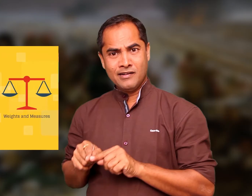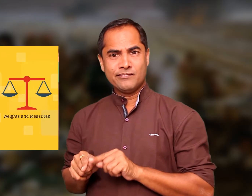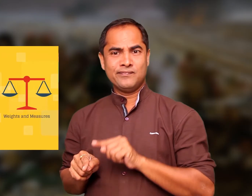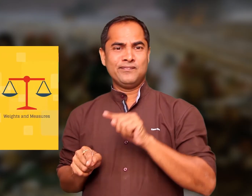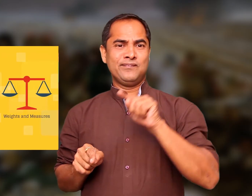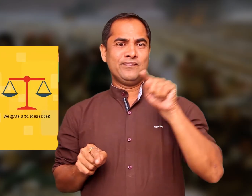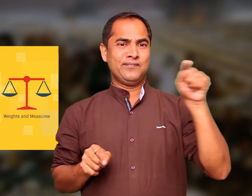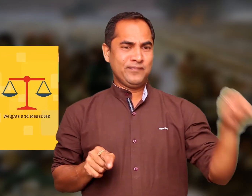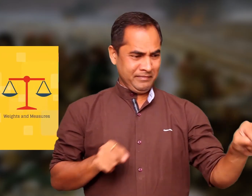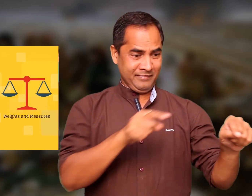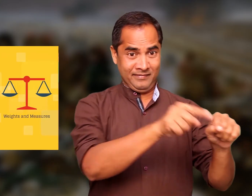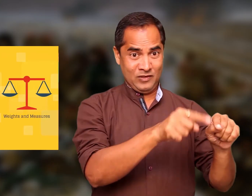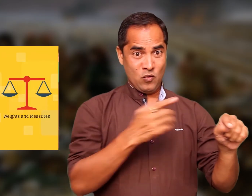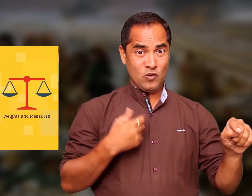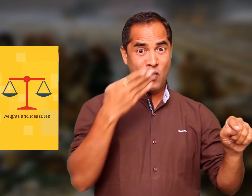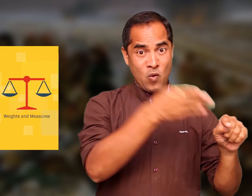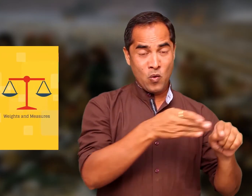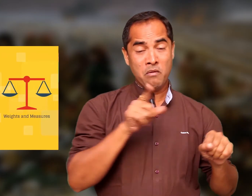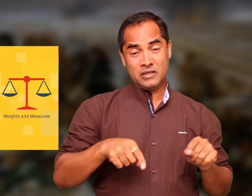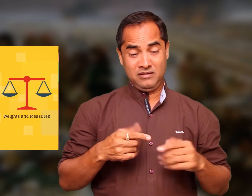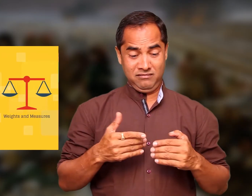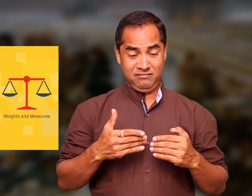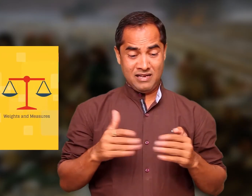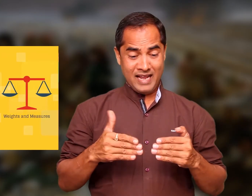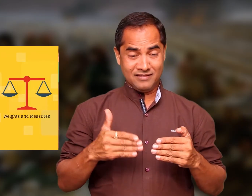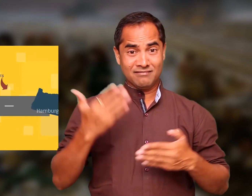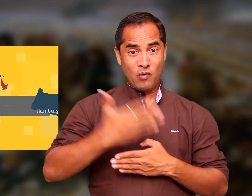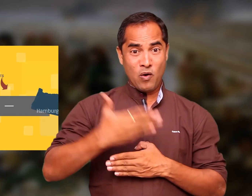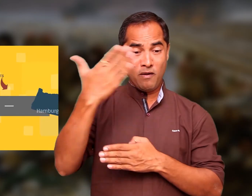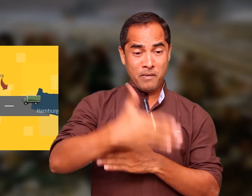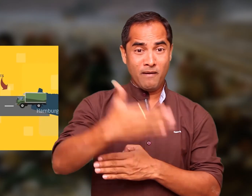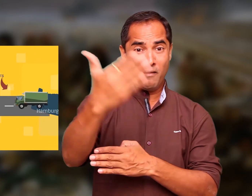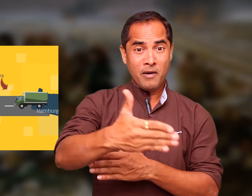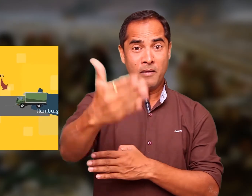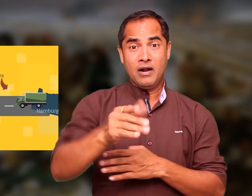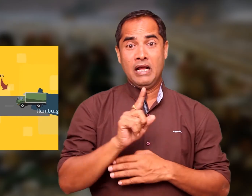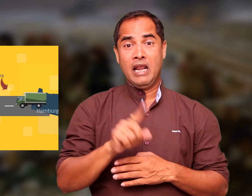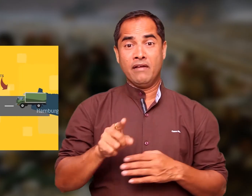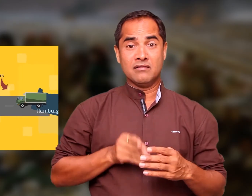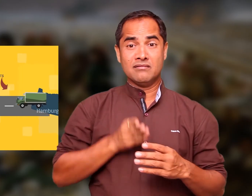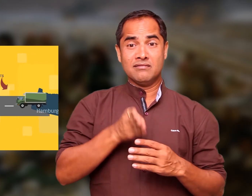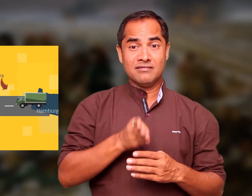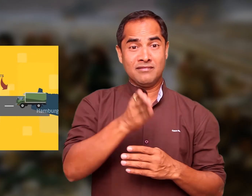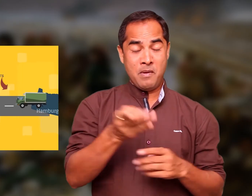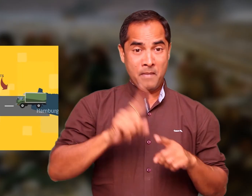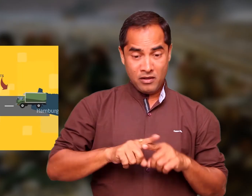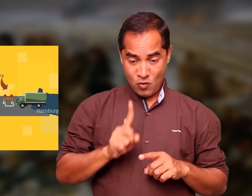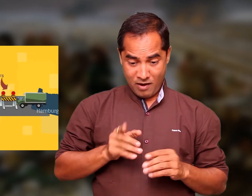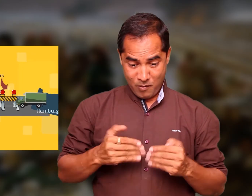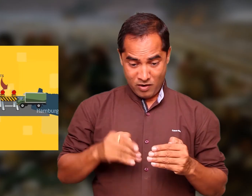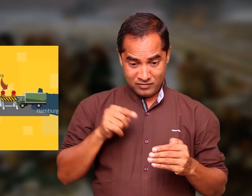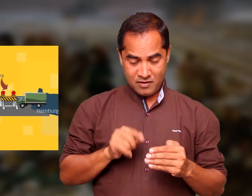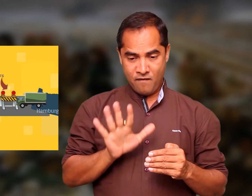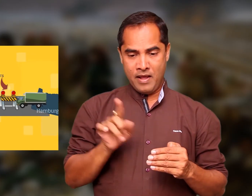from one place to the other, there were more than 11 custom barriers. And at each